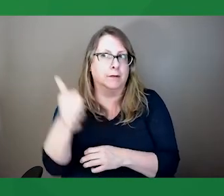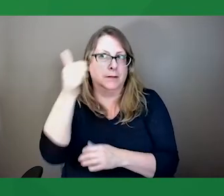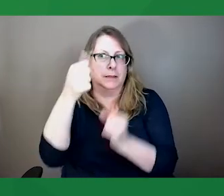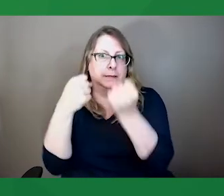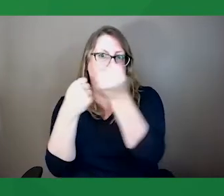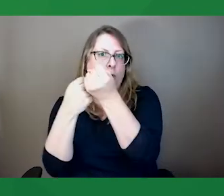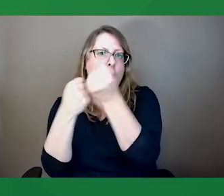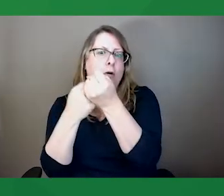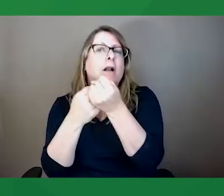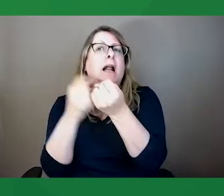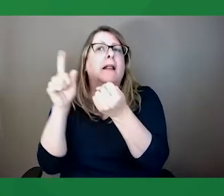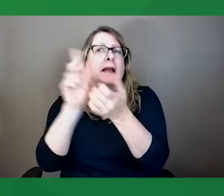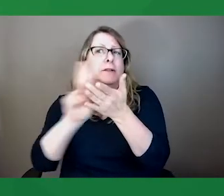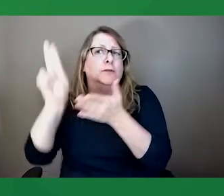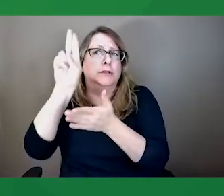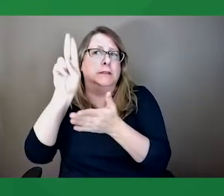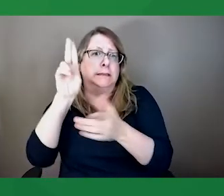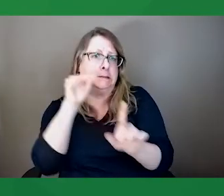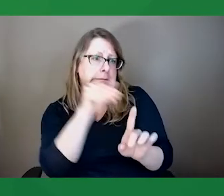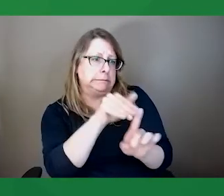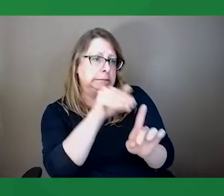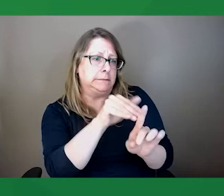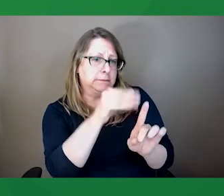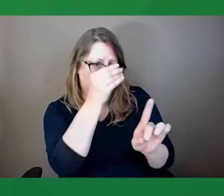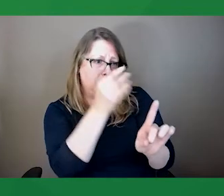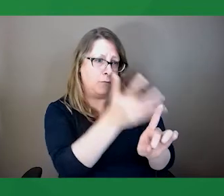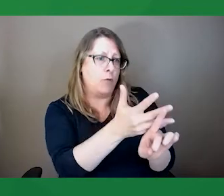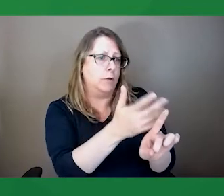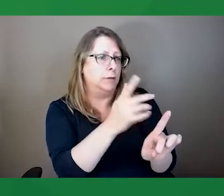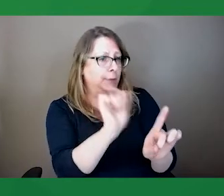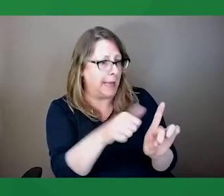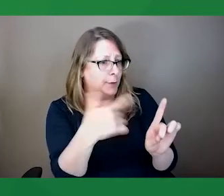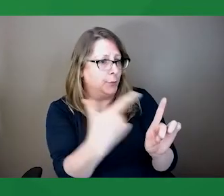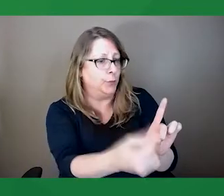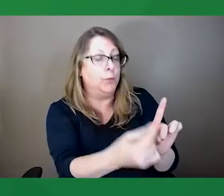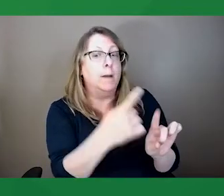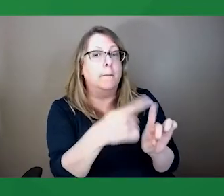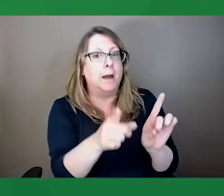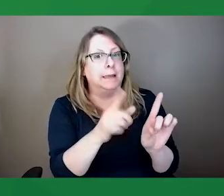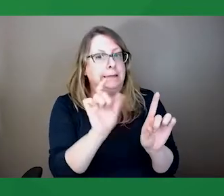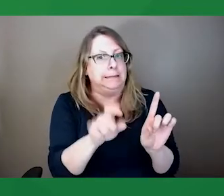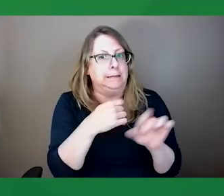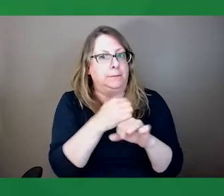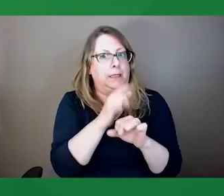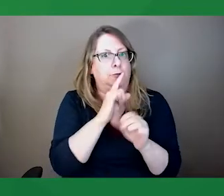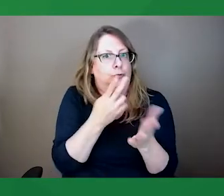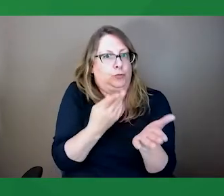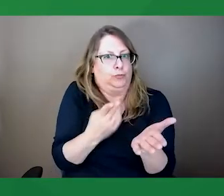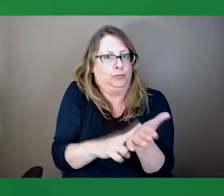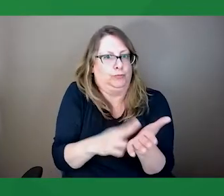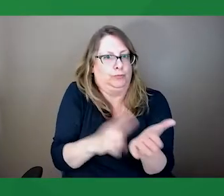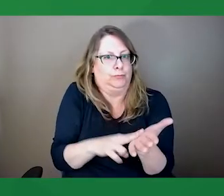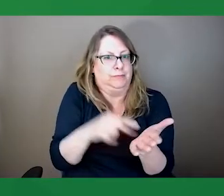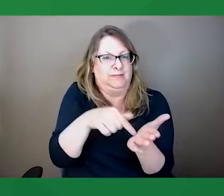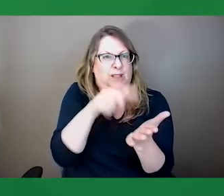we know that there is a specific degree of support. However, he needs to get that into writing. And I cannot stretch this enough,